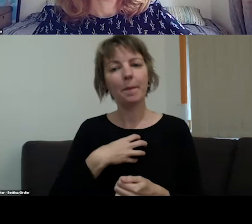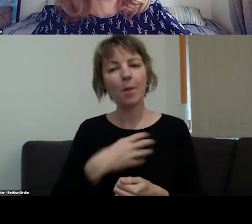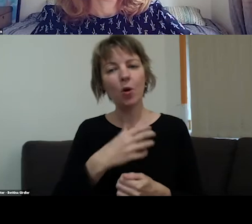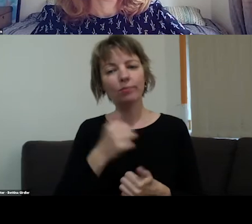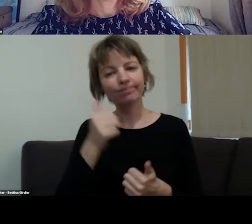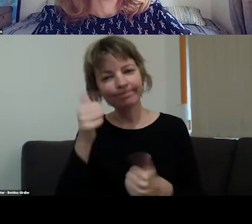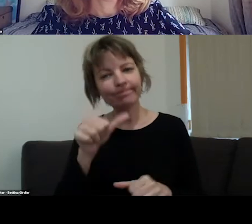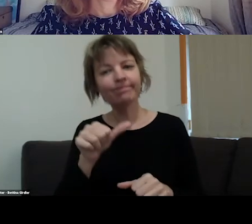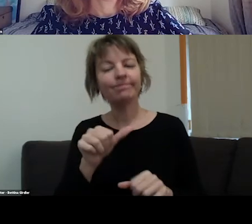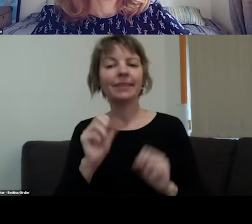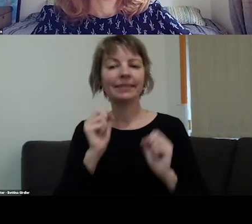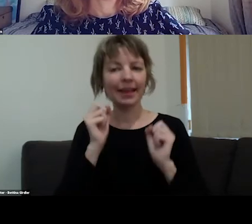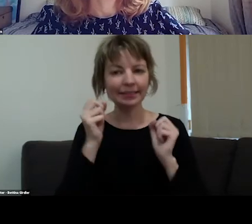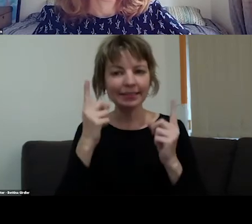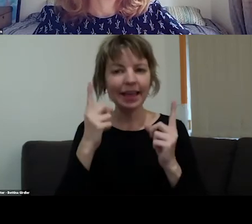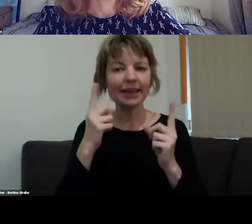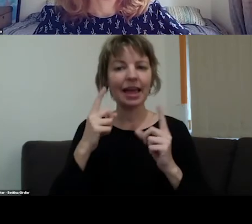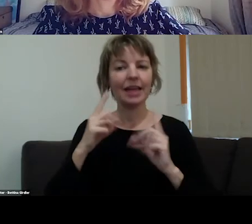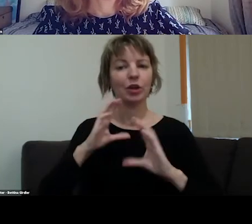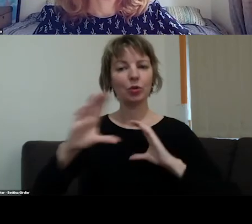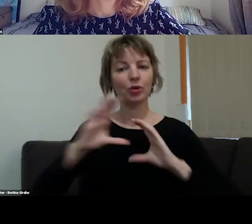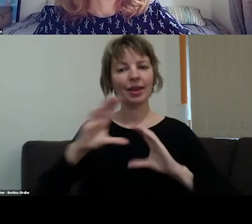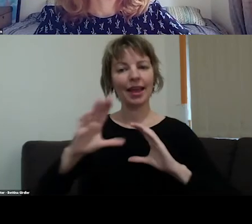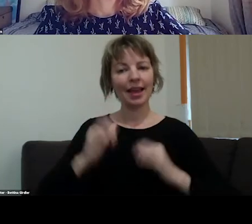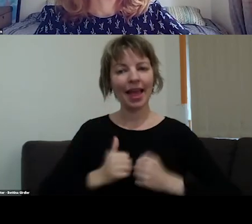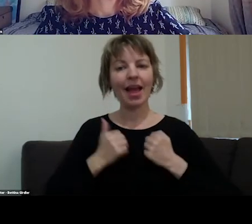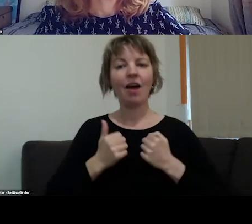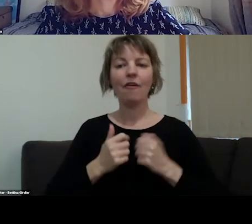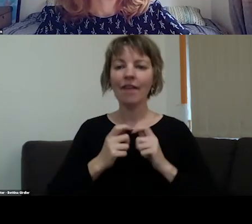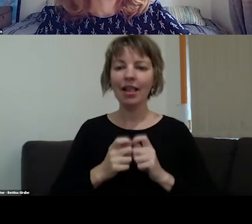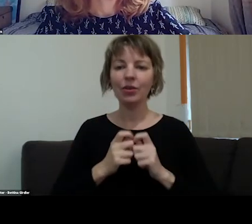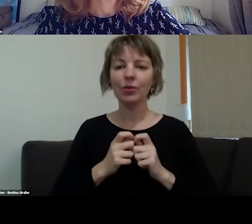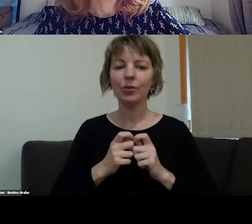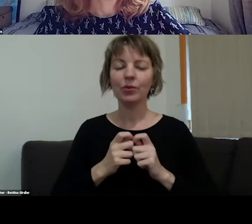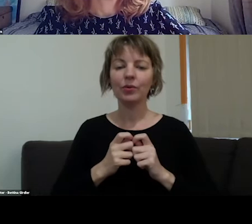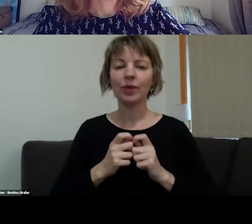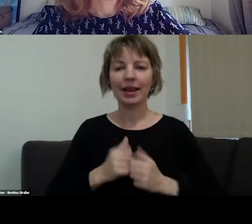to communicate our value and worth and in many ways stop downplaying that worth.